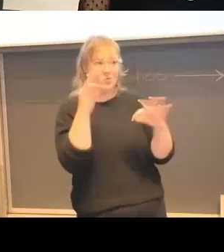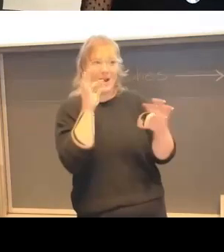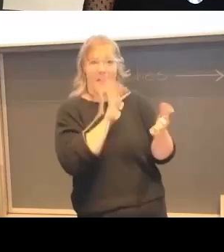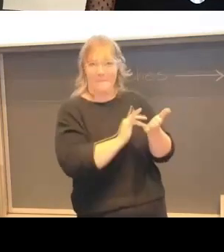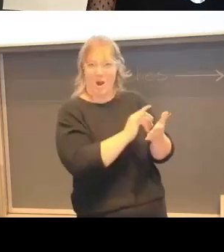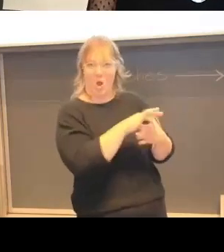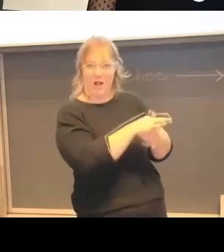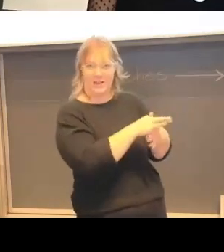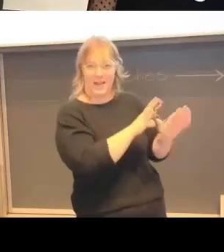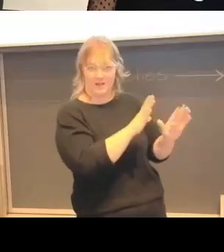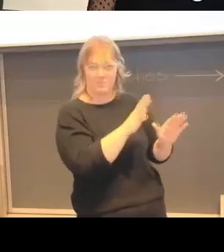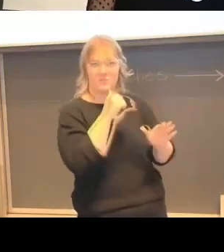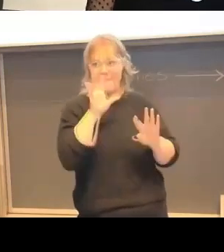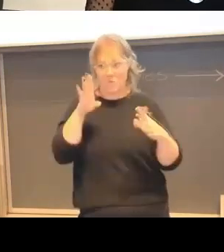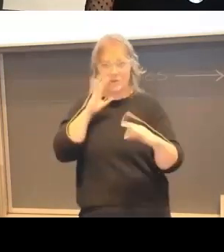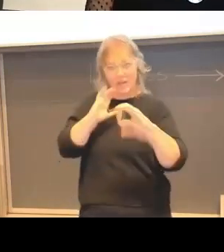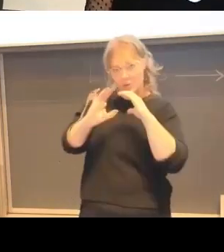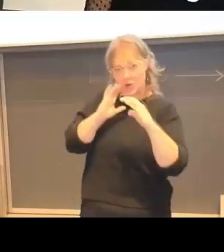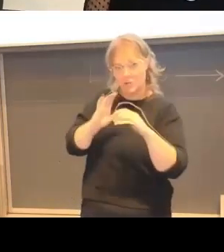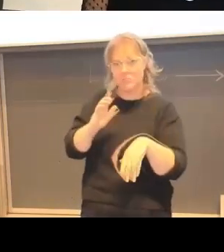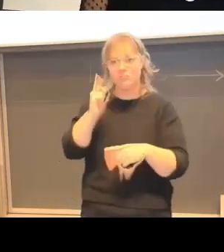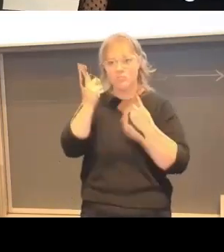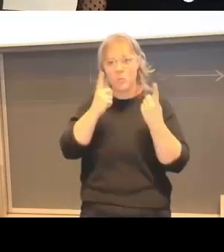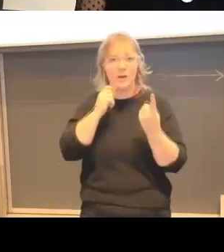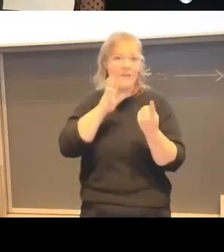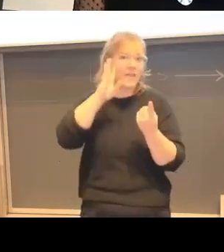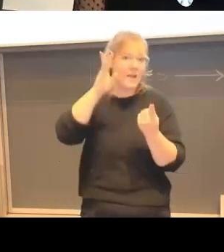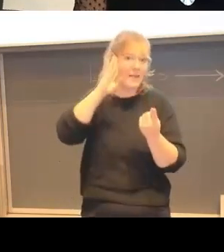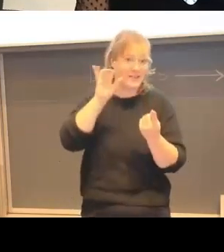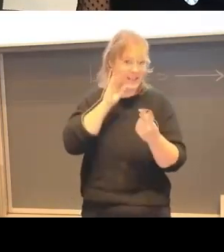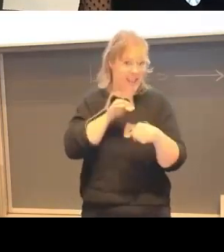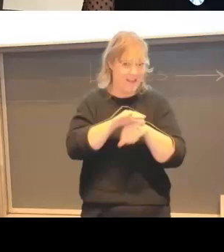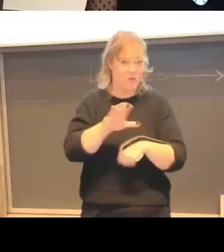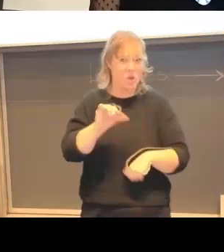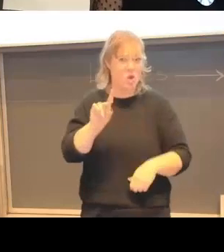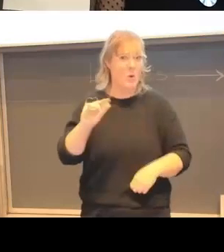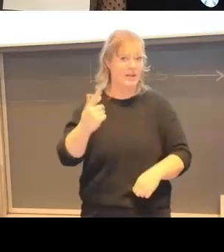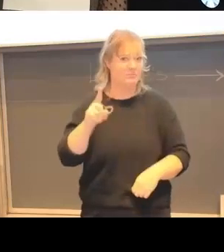wondering if one perhaps hypothesis is did that influence the coding one surgeon said I didn't